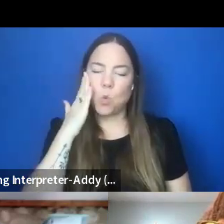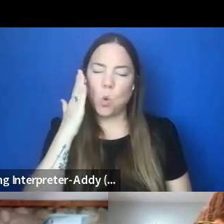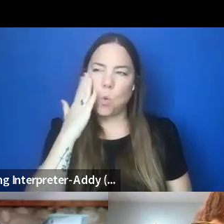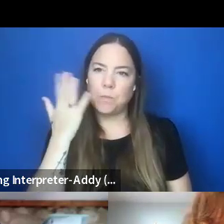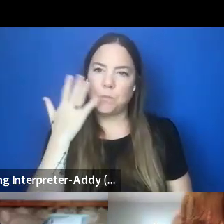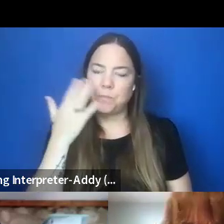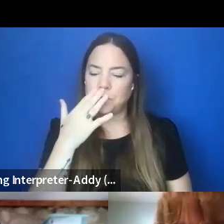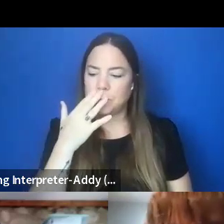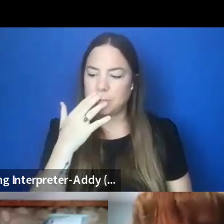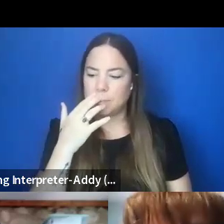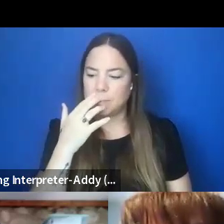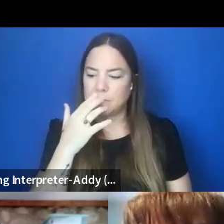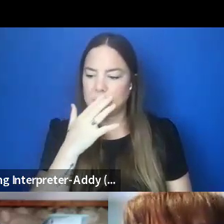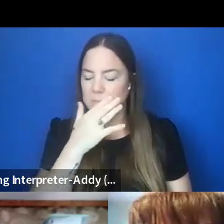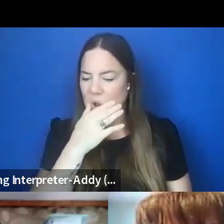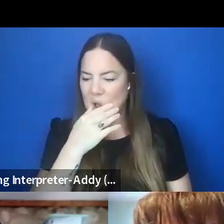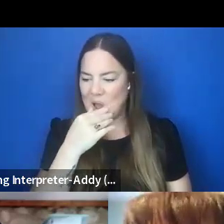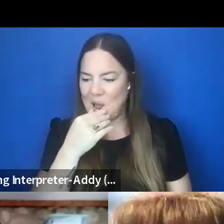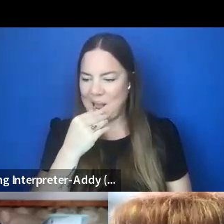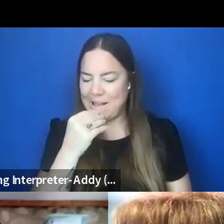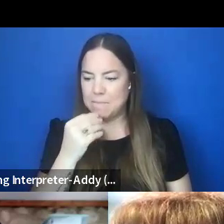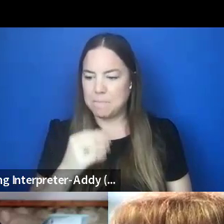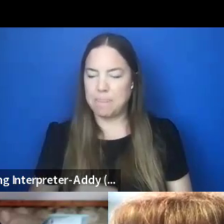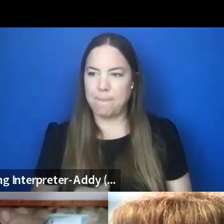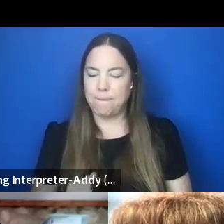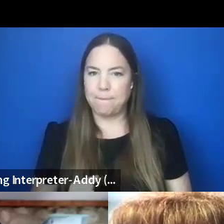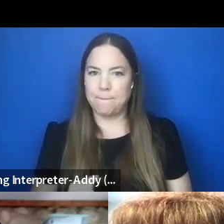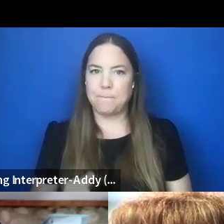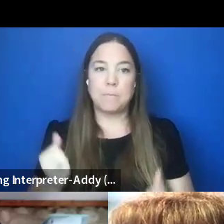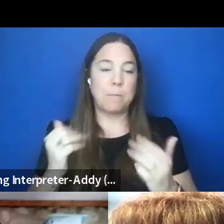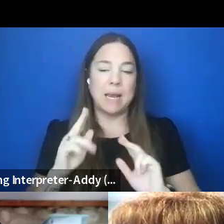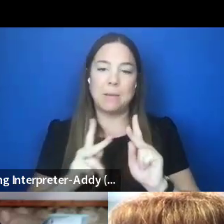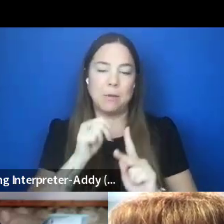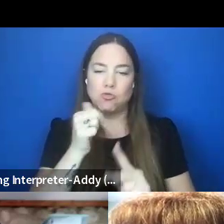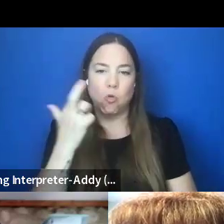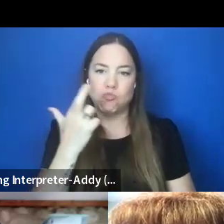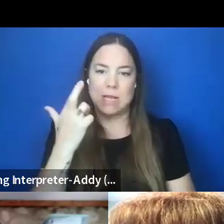Don Dew: things. People in. Well, a lot of people don't realize that people in recovery are